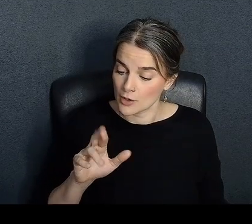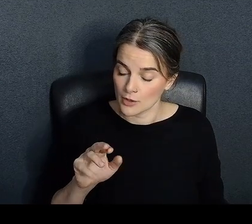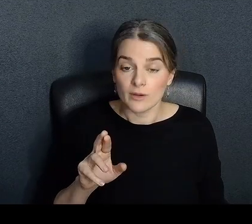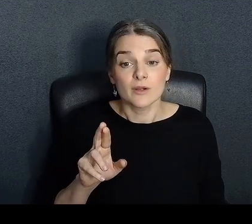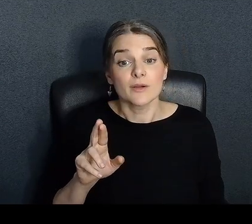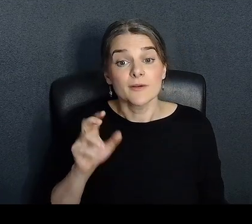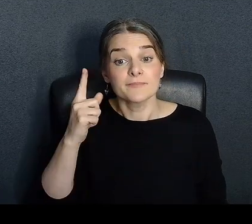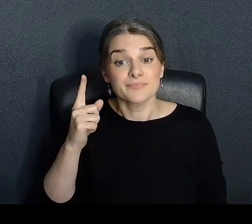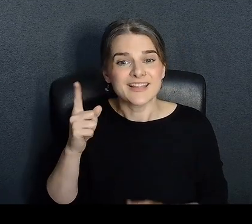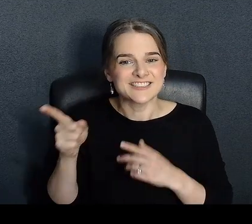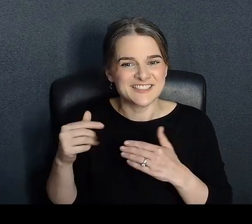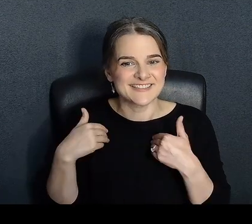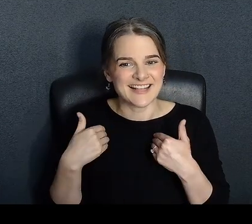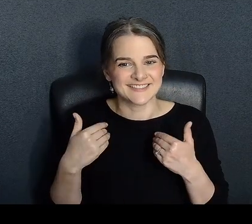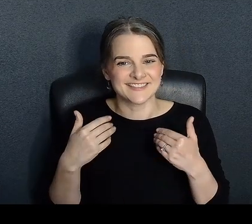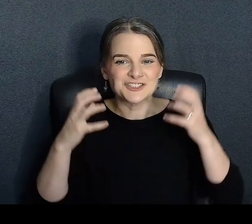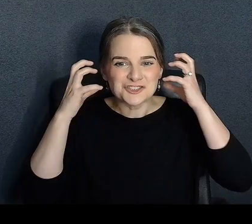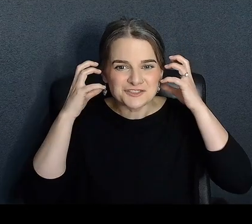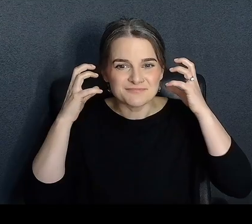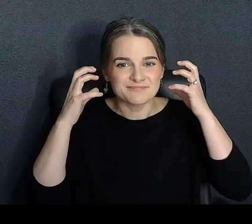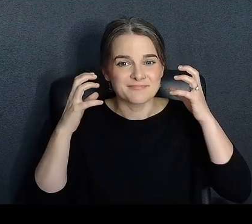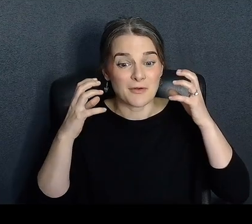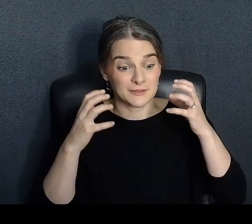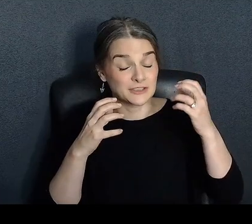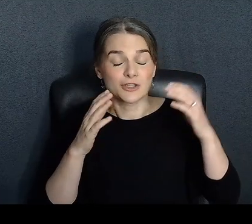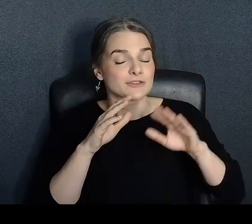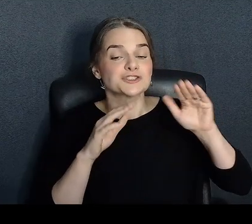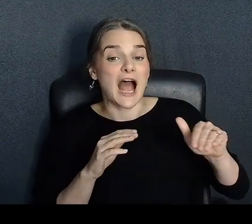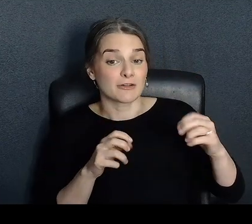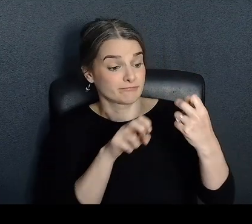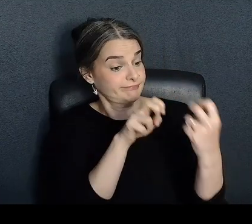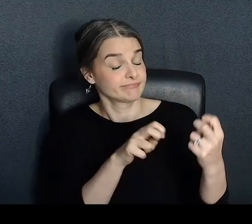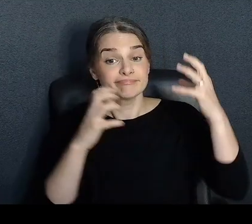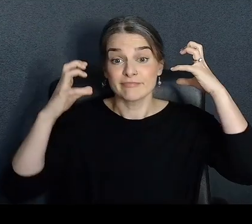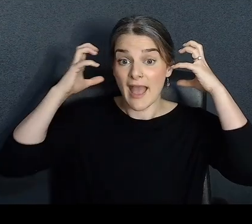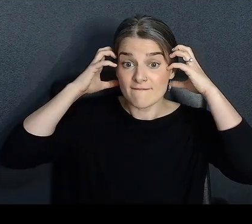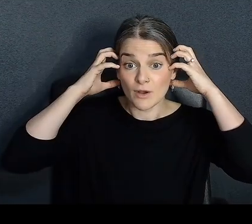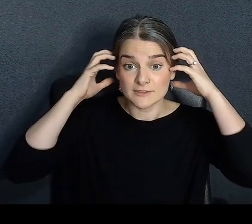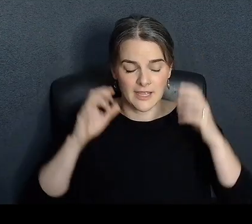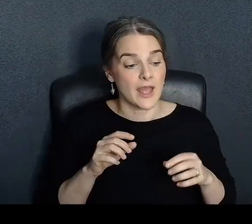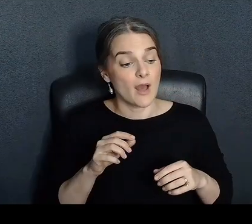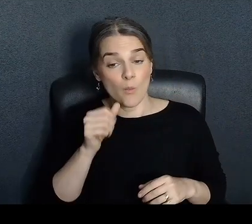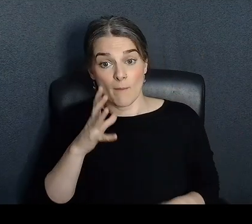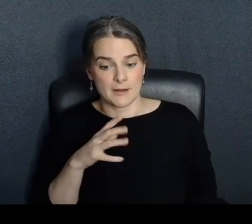and she's adjusting the dials and hoping that the child can hear the different frequencies.